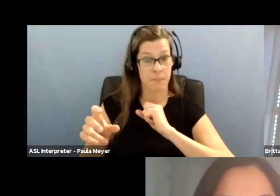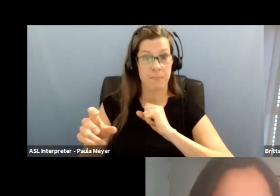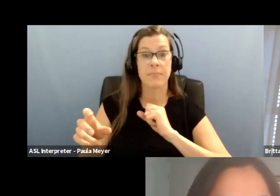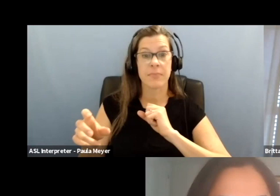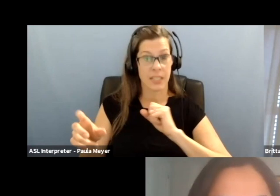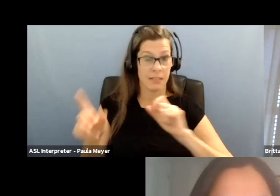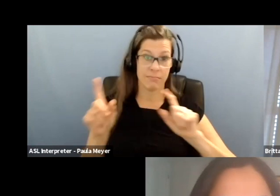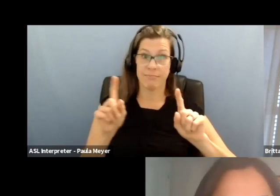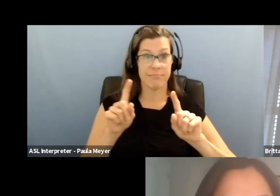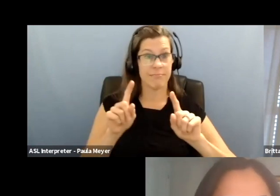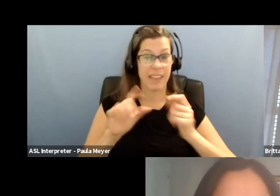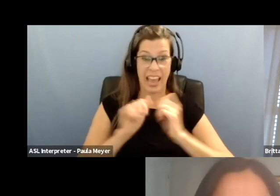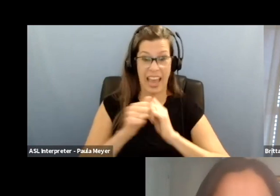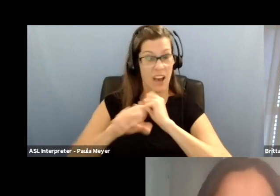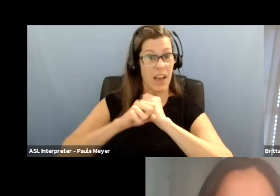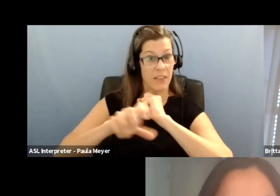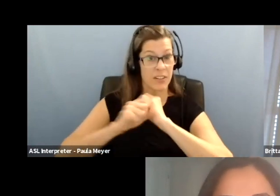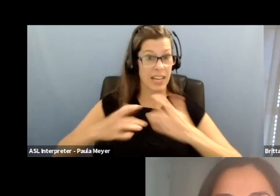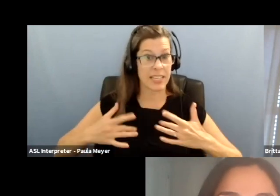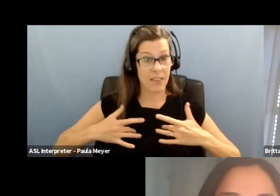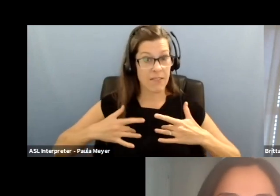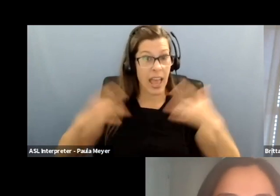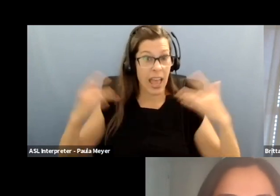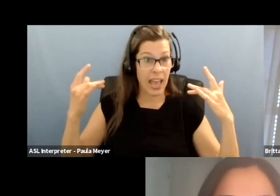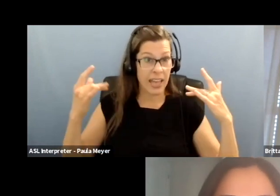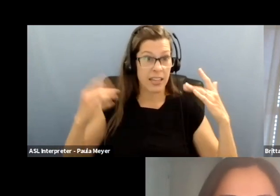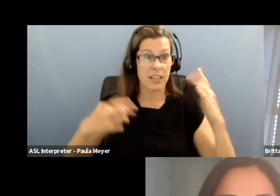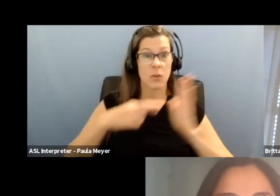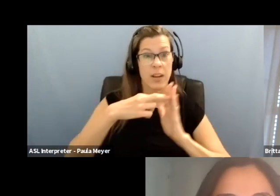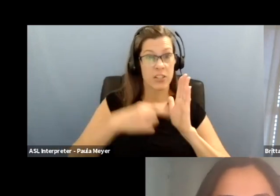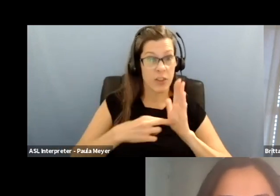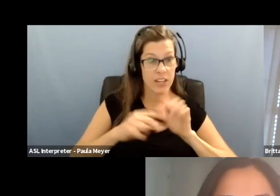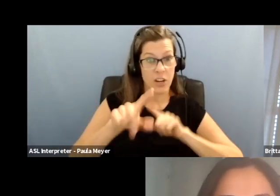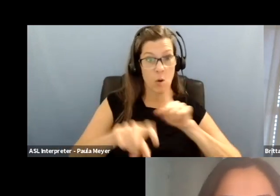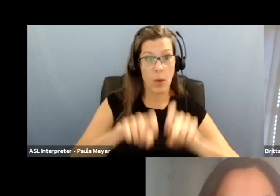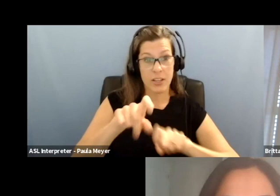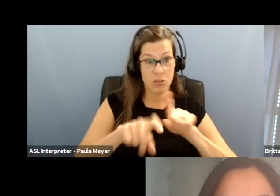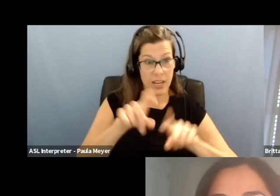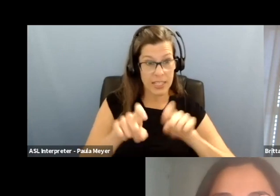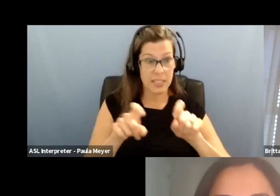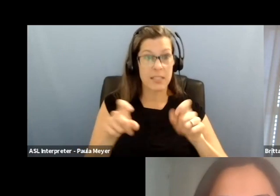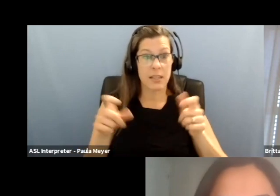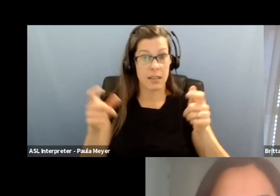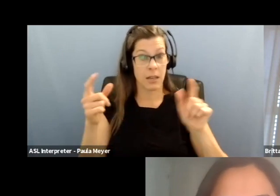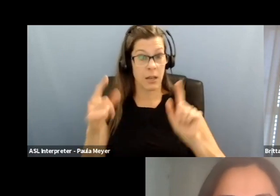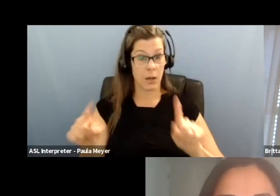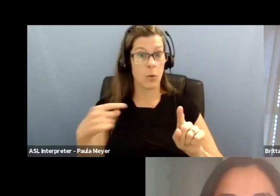to advertise the event, what registration questions we're asking. So when we create a registration event,